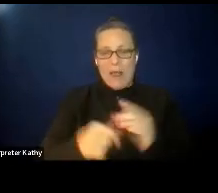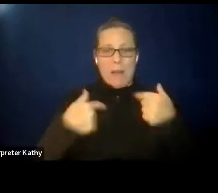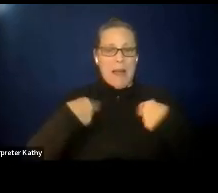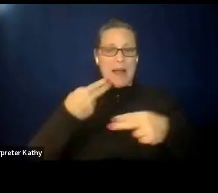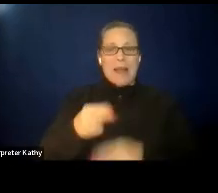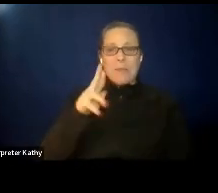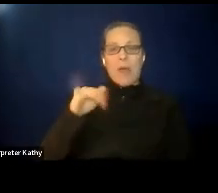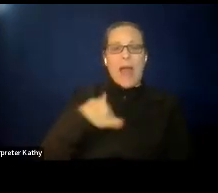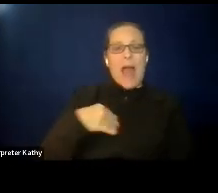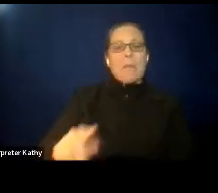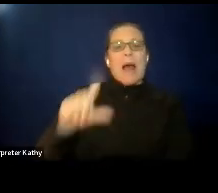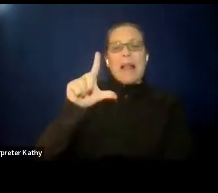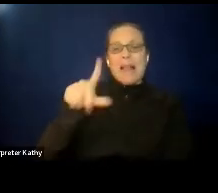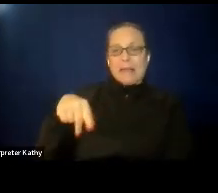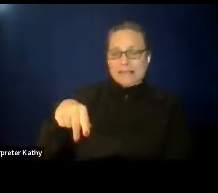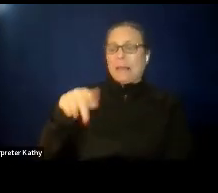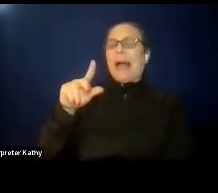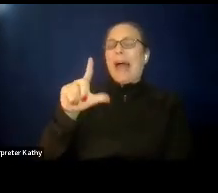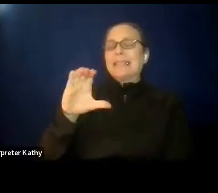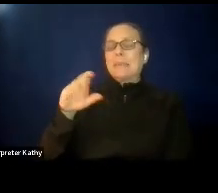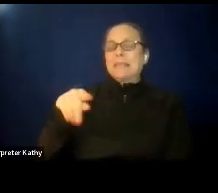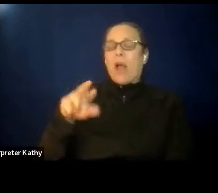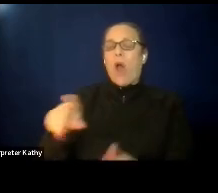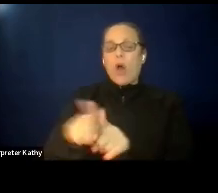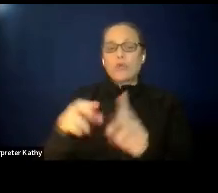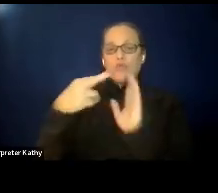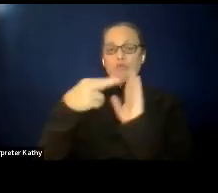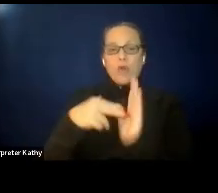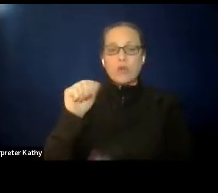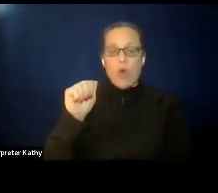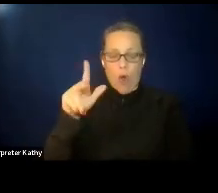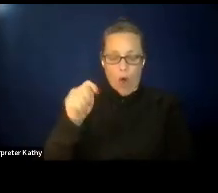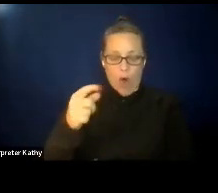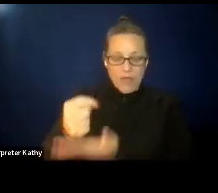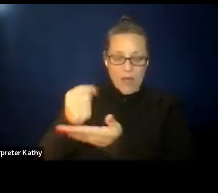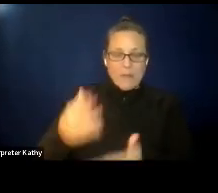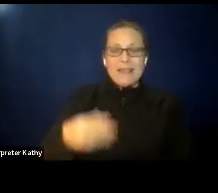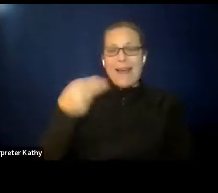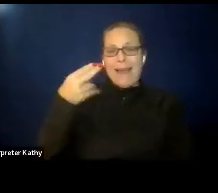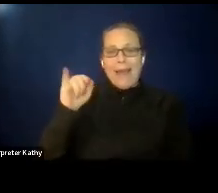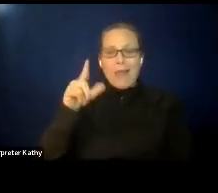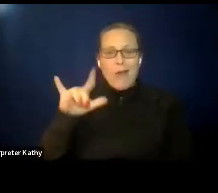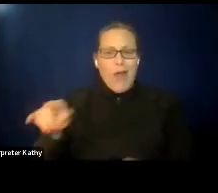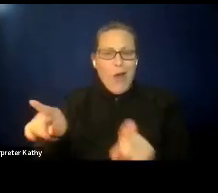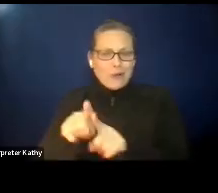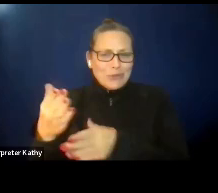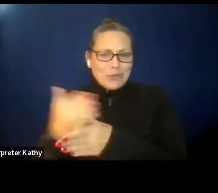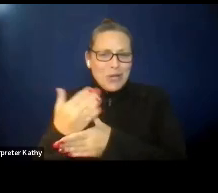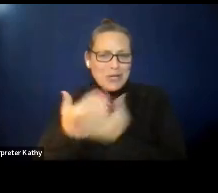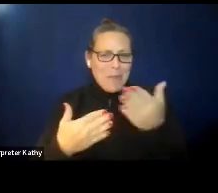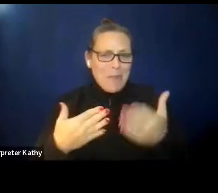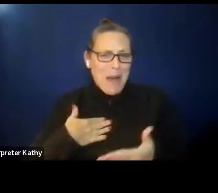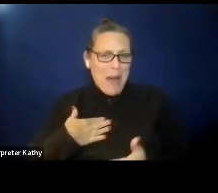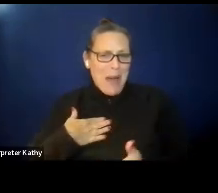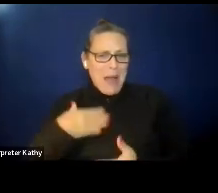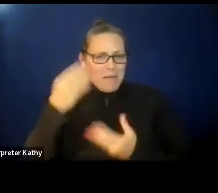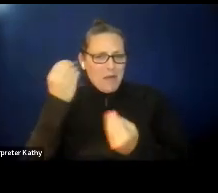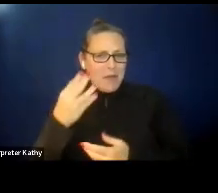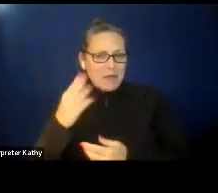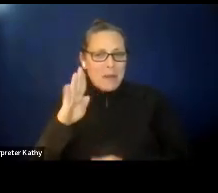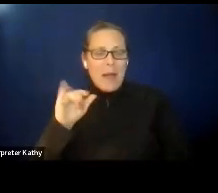This presentation today is "Unpacking Ableism and Embracing Disability Identity." I'm a registered art